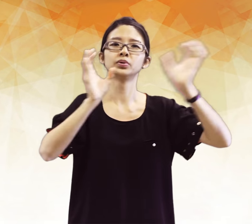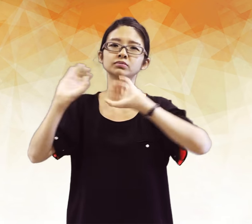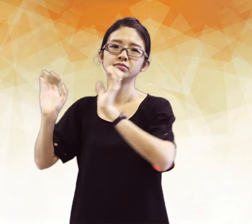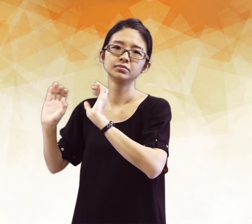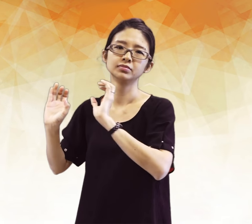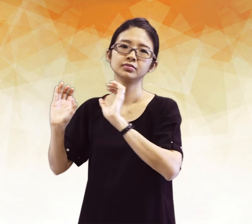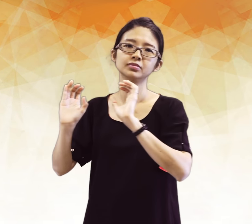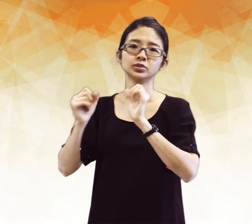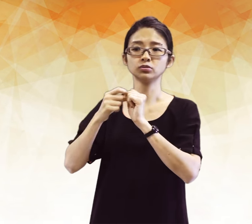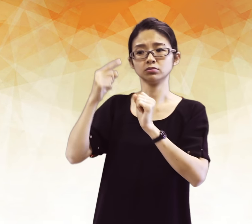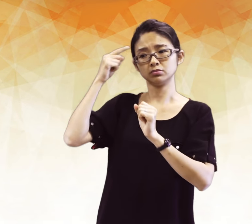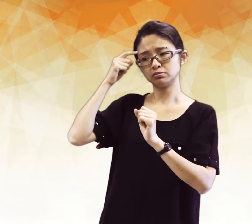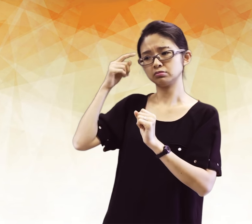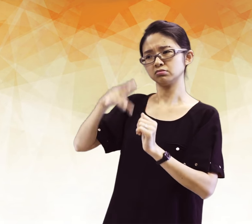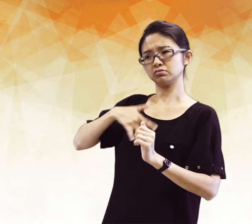Sign language is also a language.